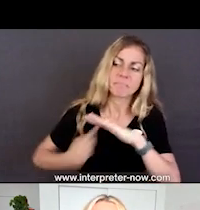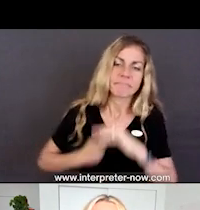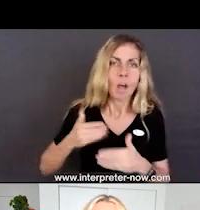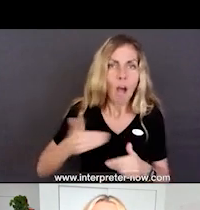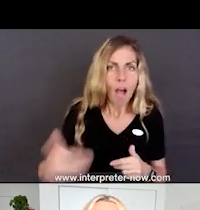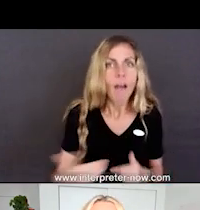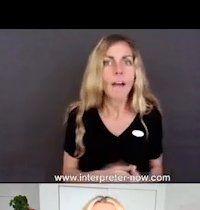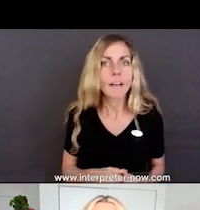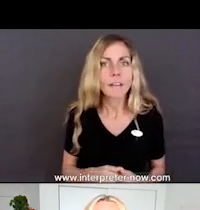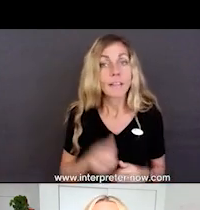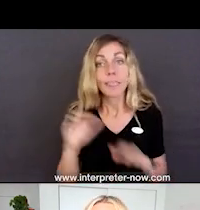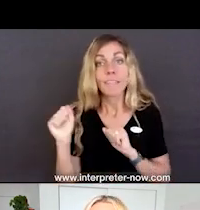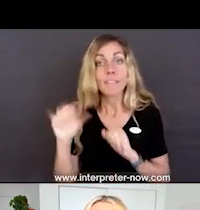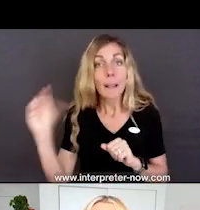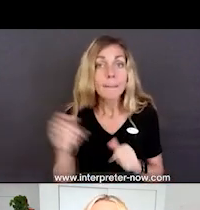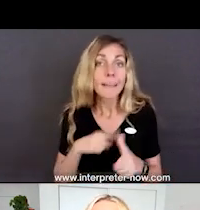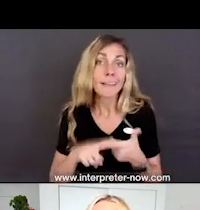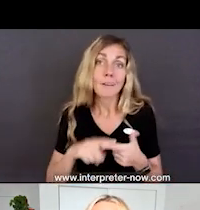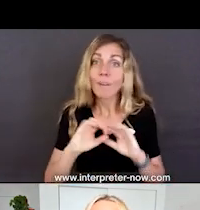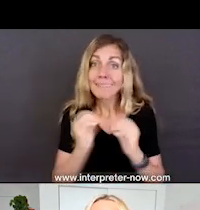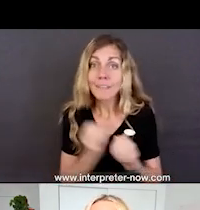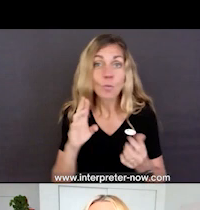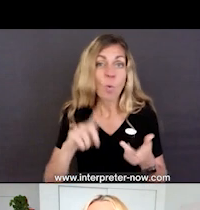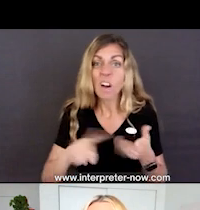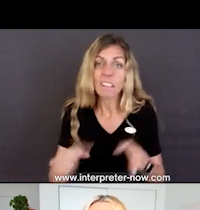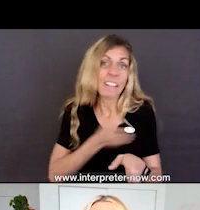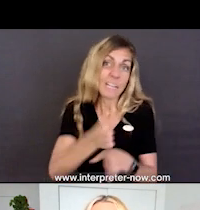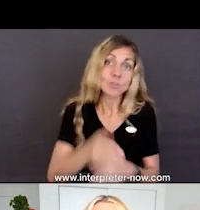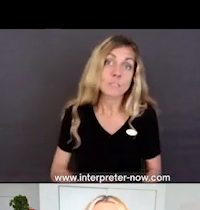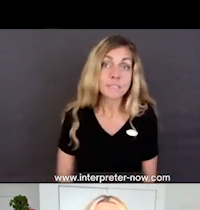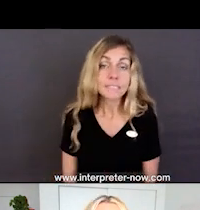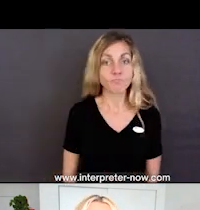So leaving the company, leaving the organization, leaving the industry as well.